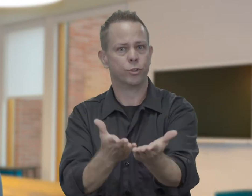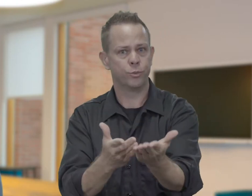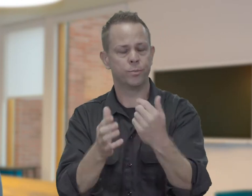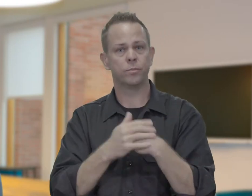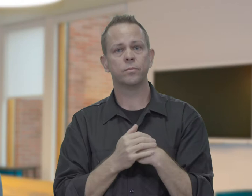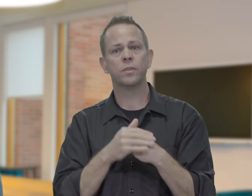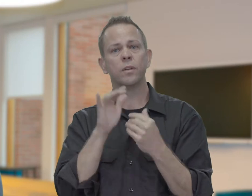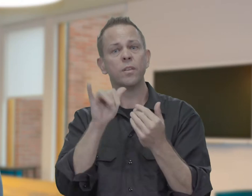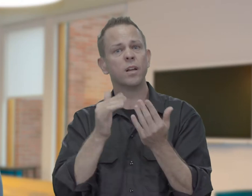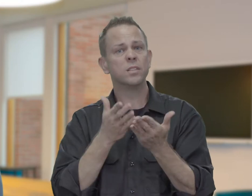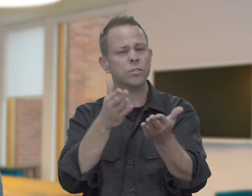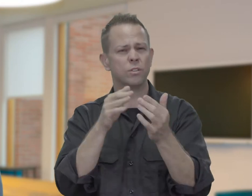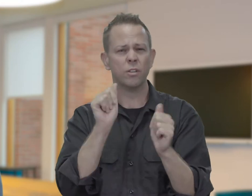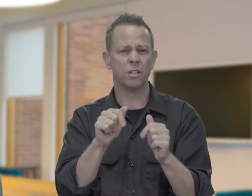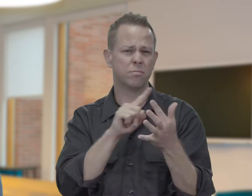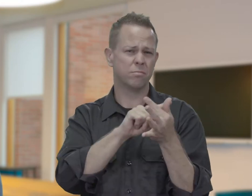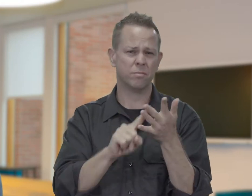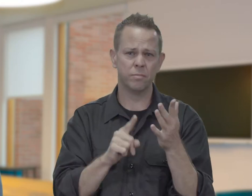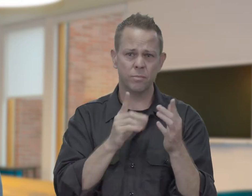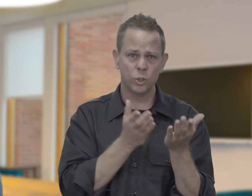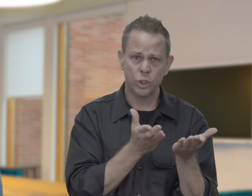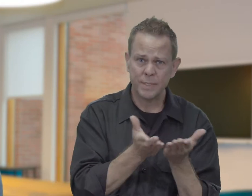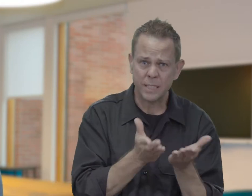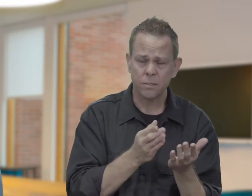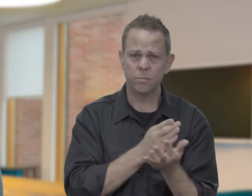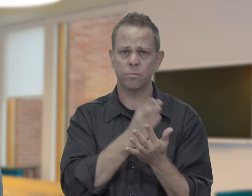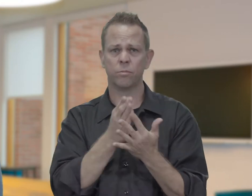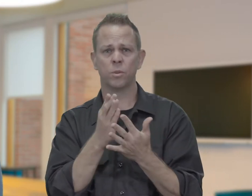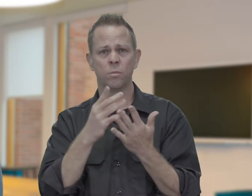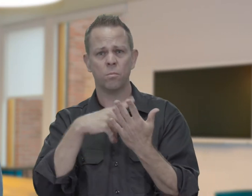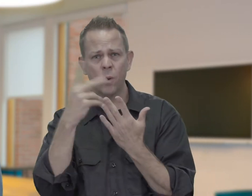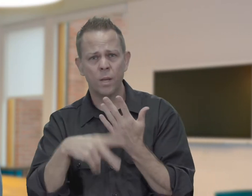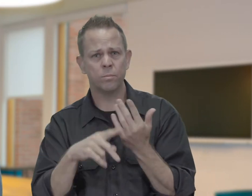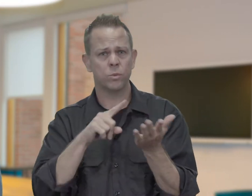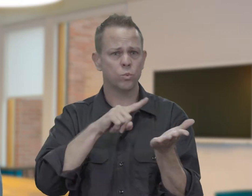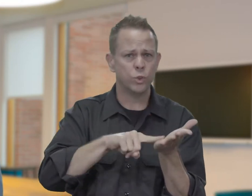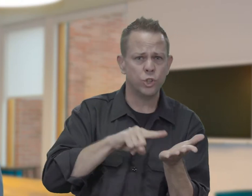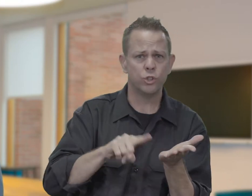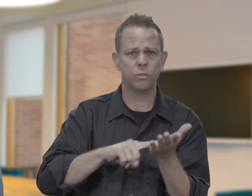We provide a variety of services including research, advocacy, and